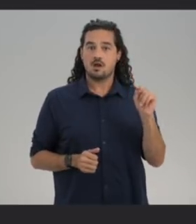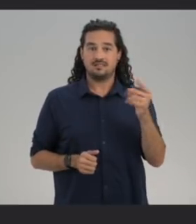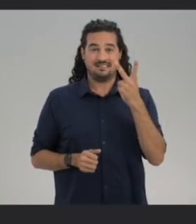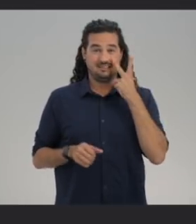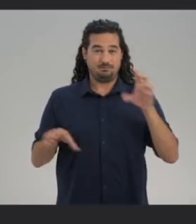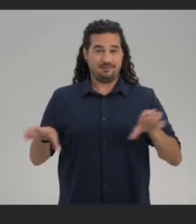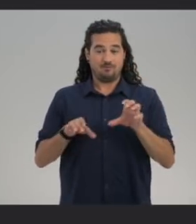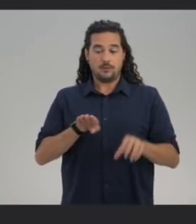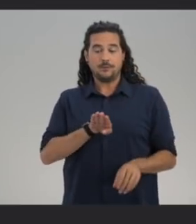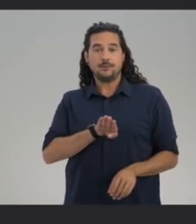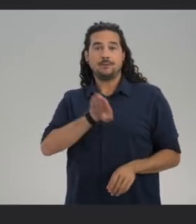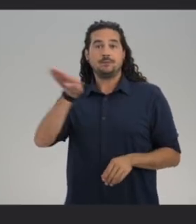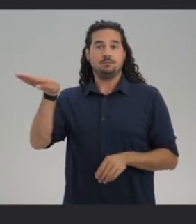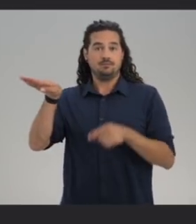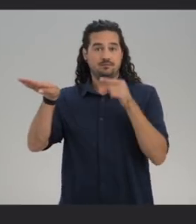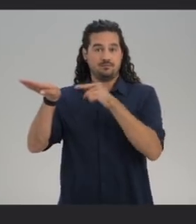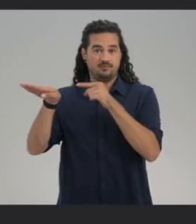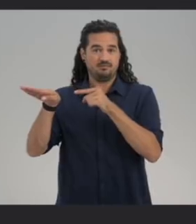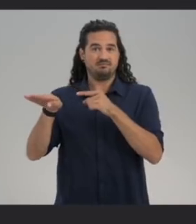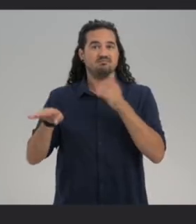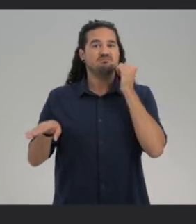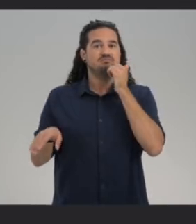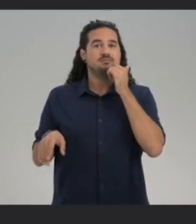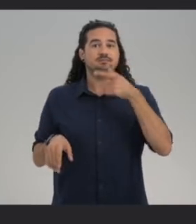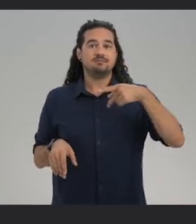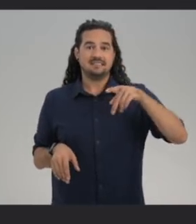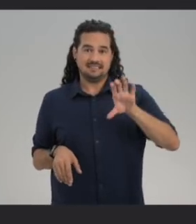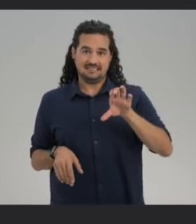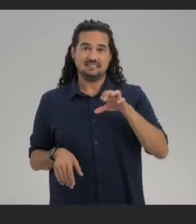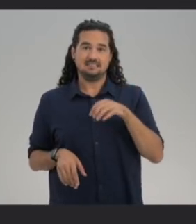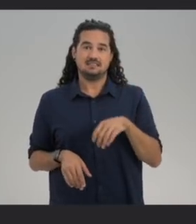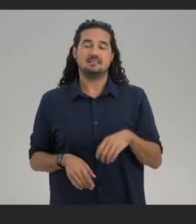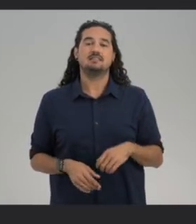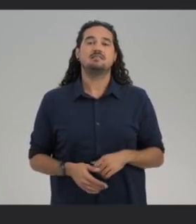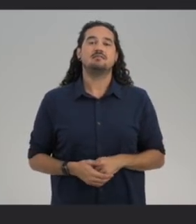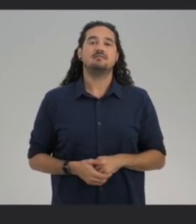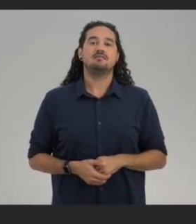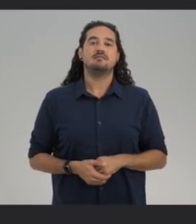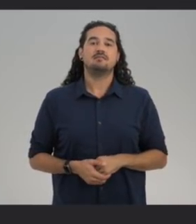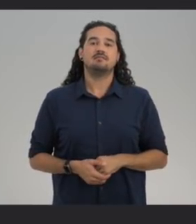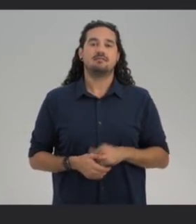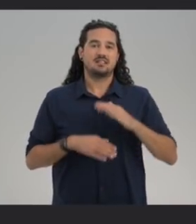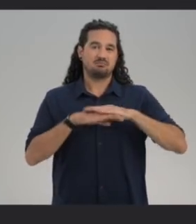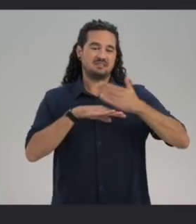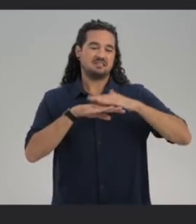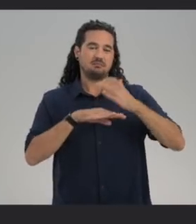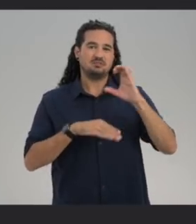Here is the CPU performance and power usage of the very latest PC laptop chip. And here's M1.